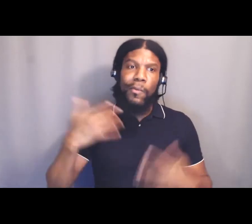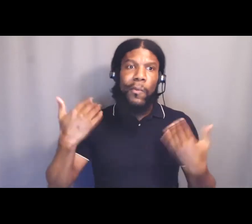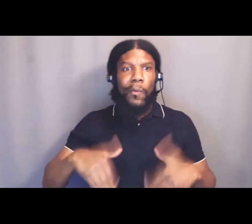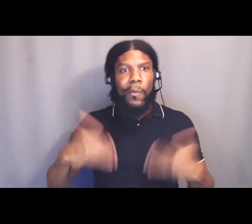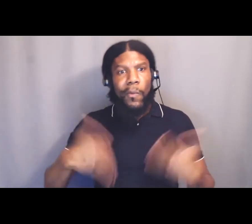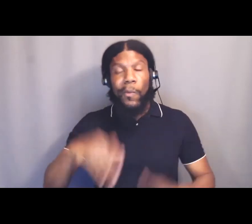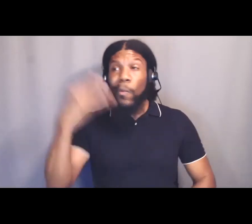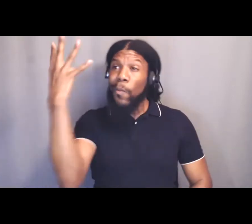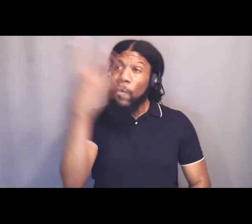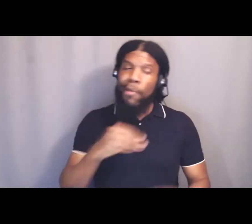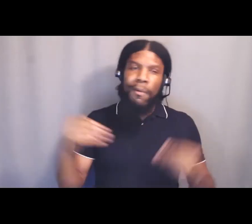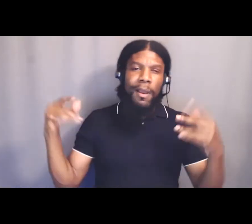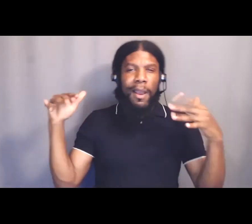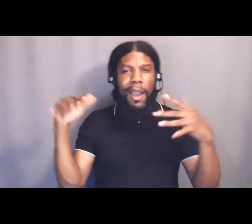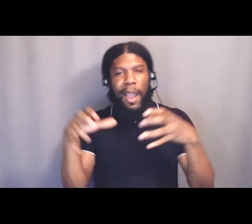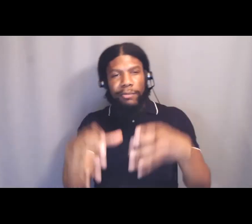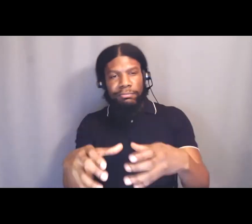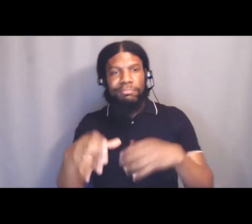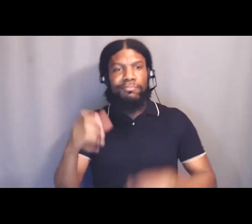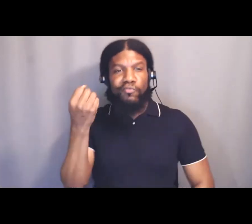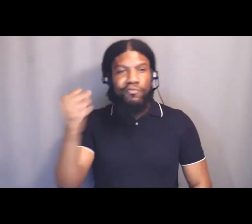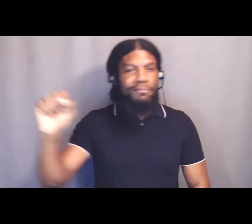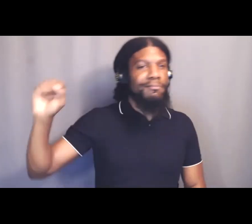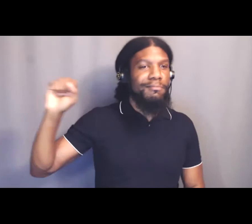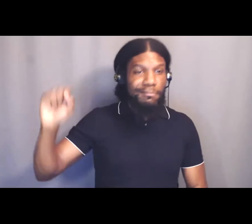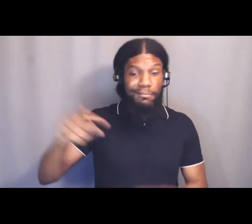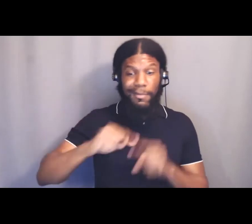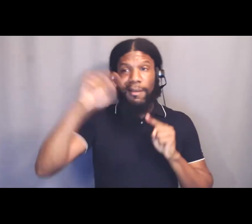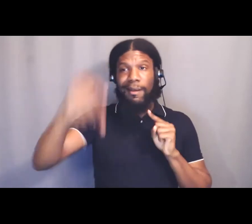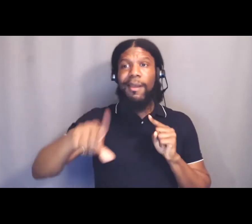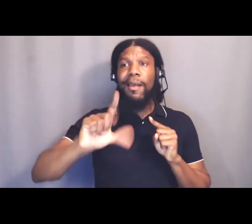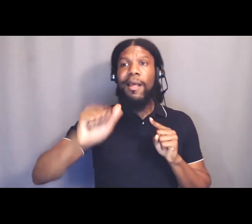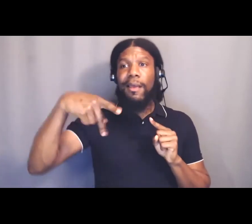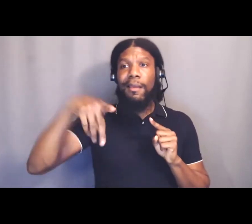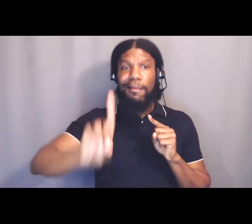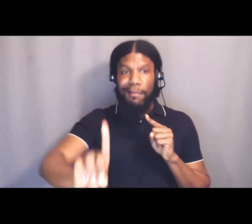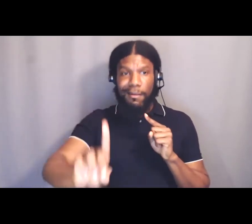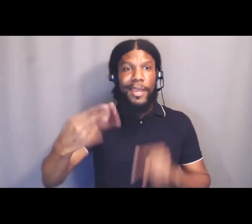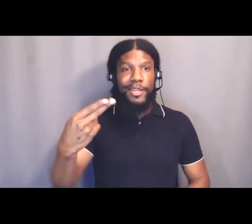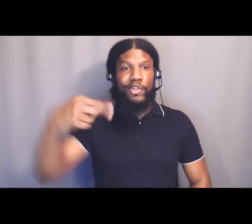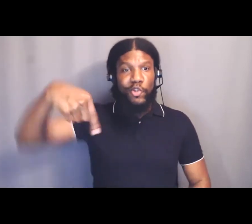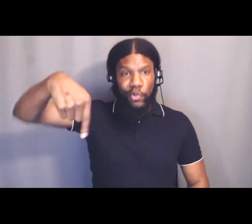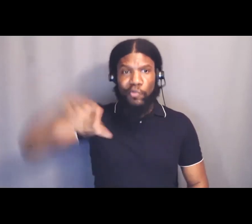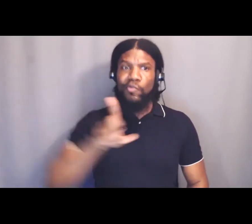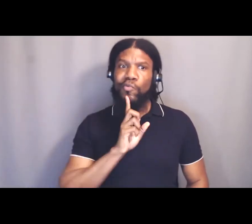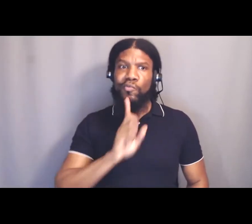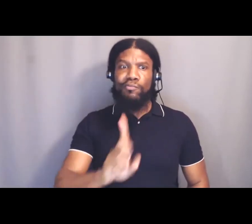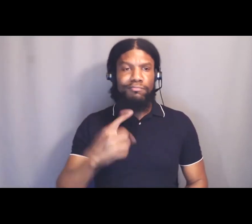at the, it was across from the LAPD headquarters and we really uplifted the work of the People's Budget.